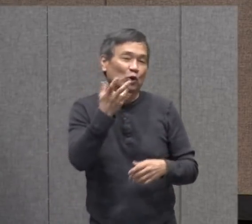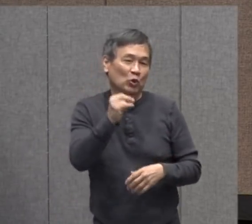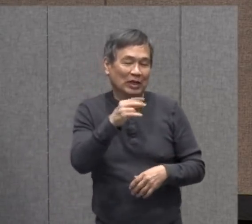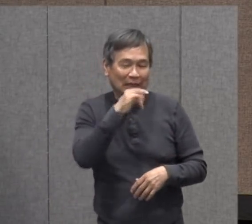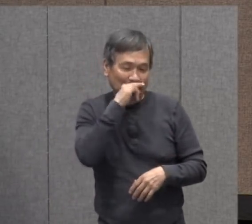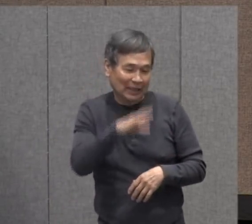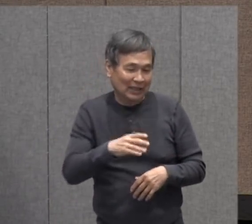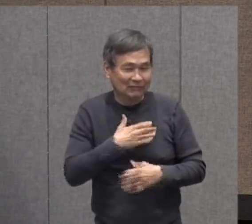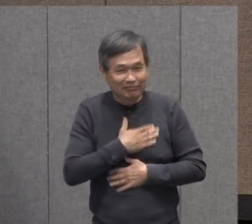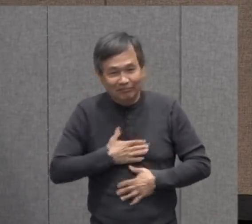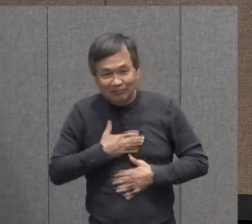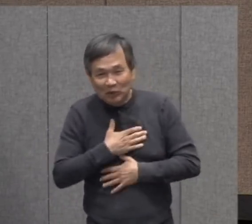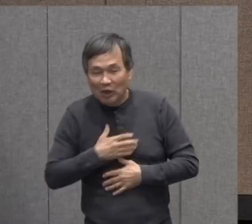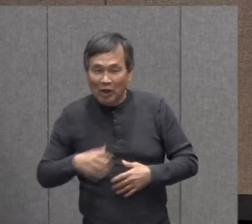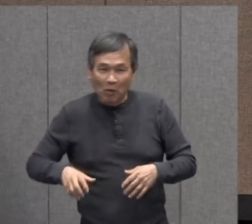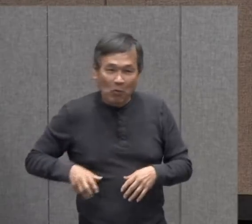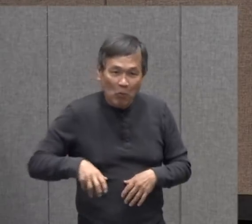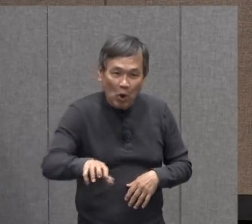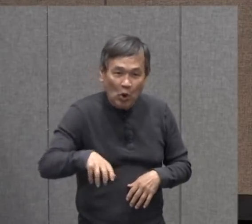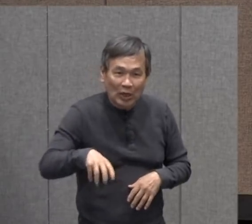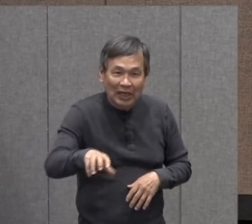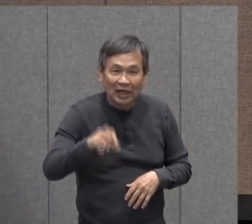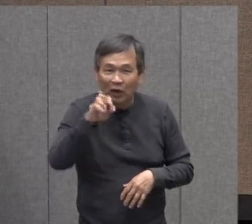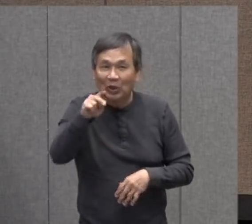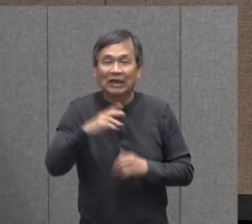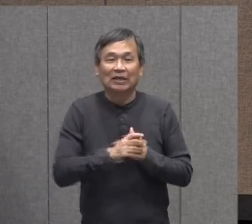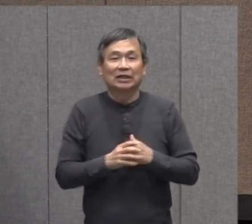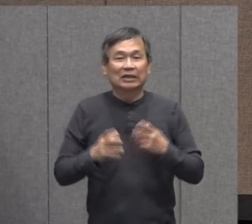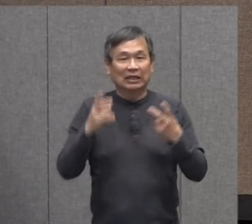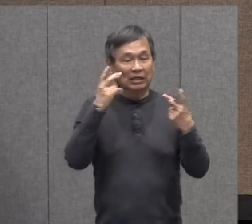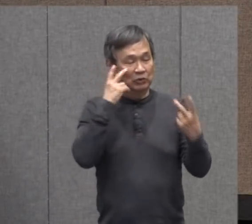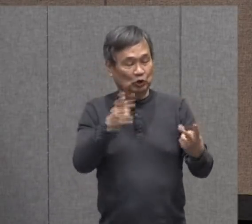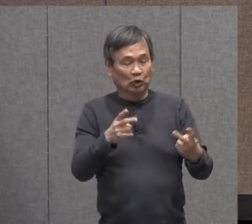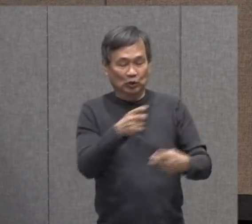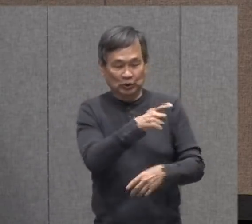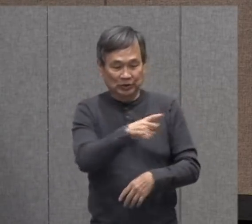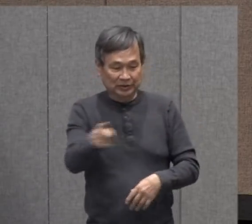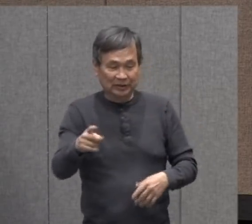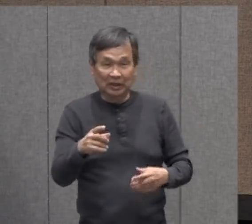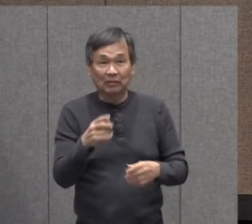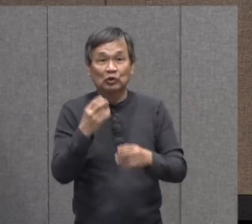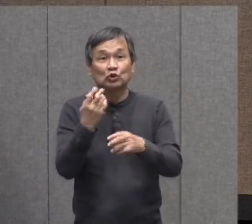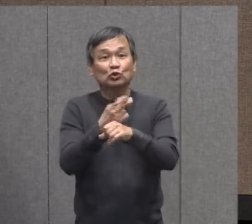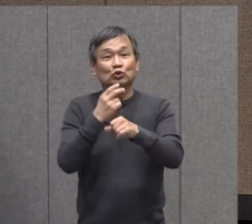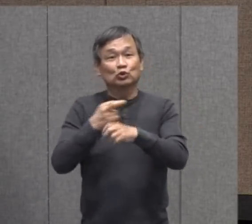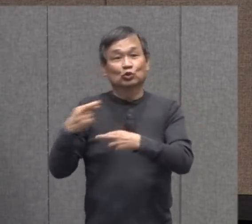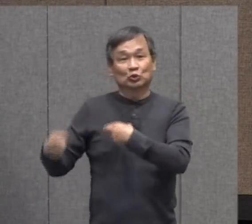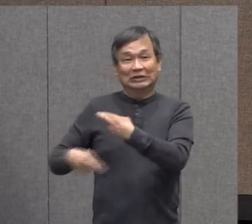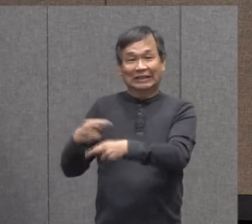So, here's some objects I pulled out of my recycling and they wanna share them with you to give you some ideas.